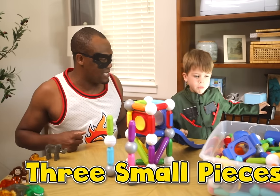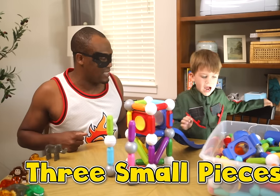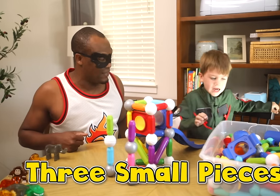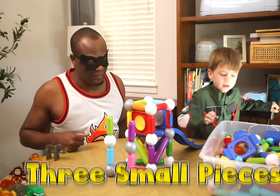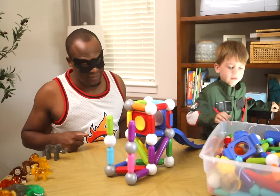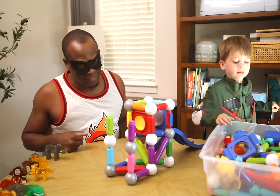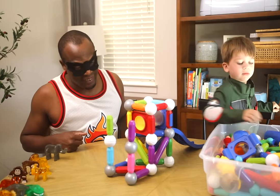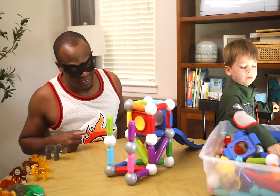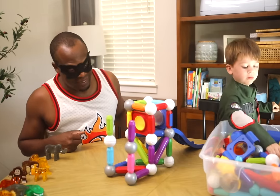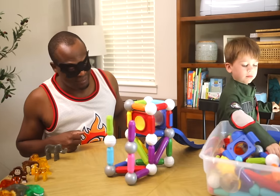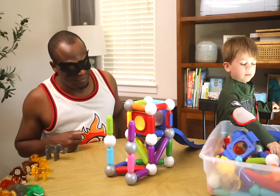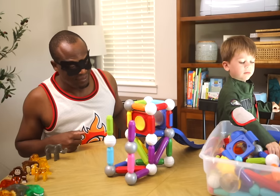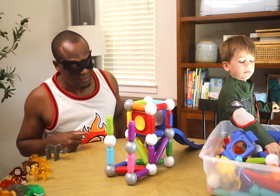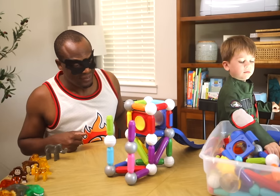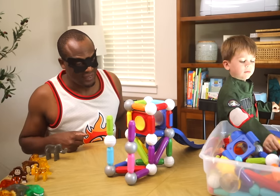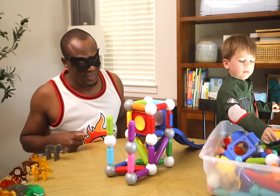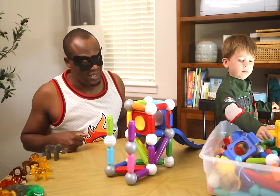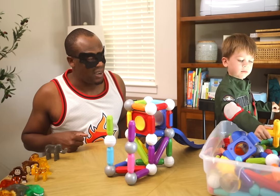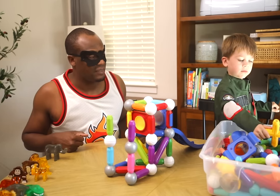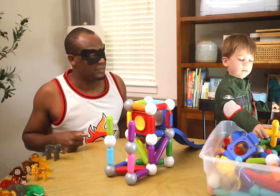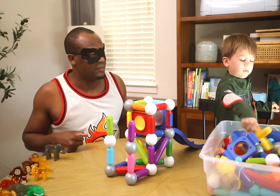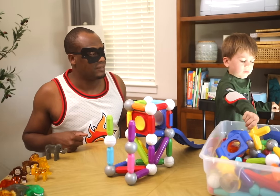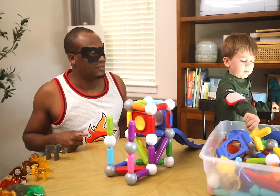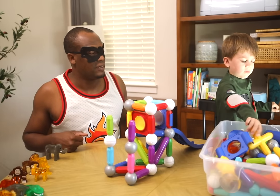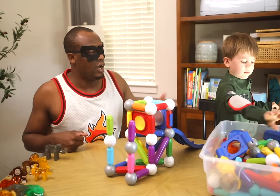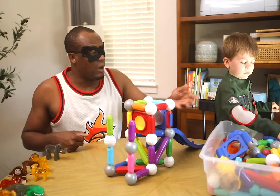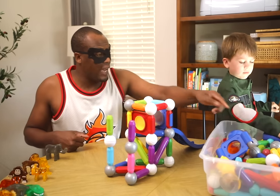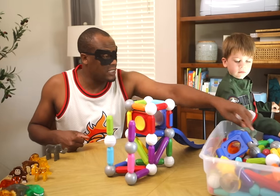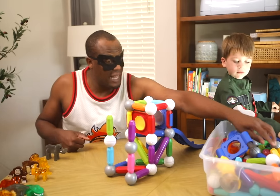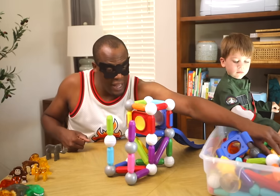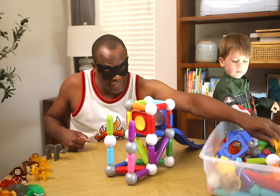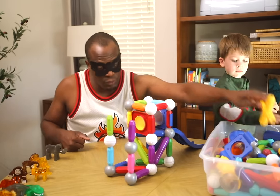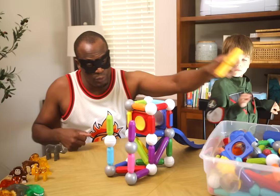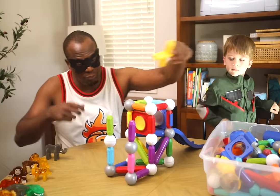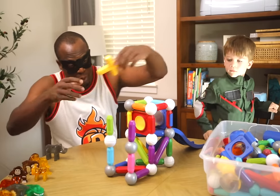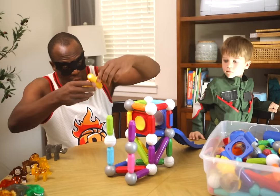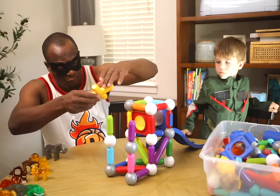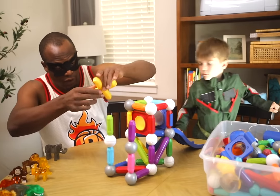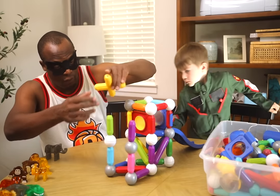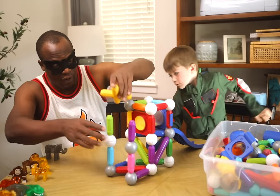Oh, actually, that X will do perfect for us.